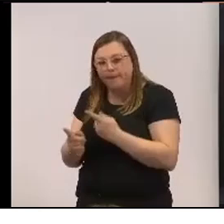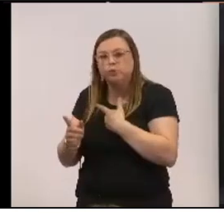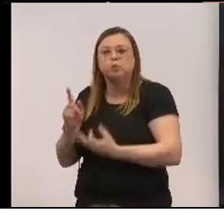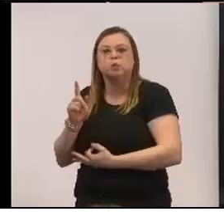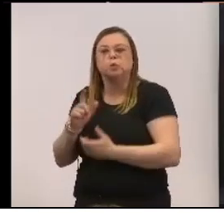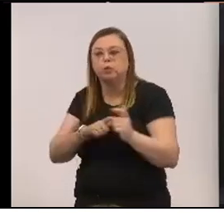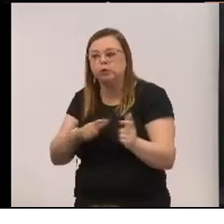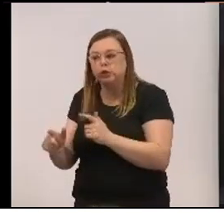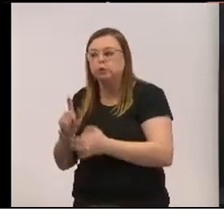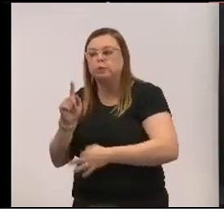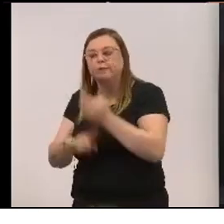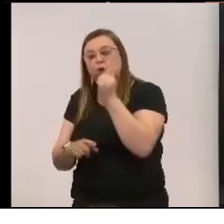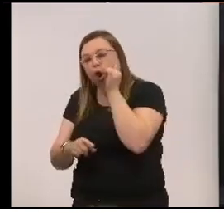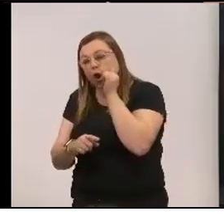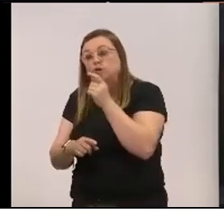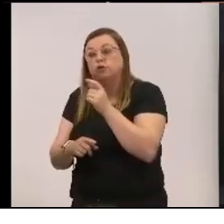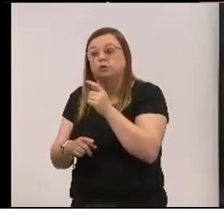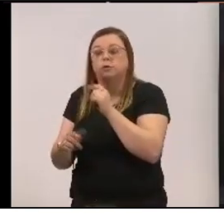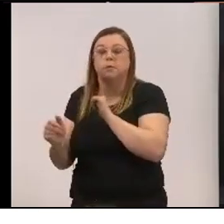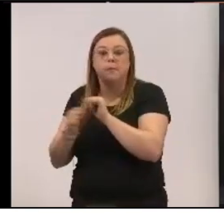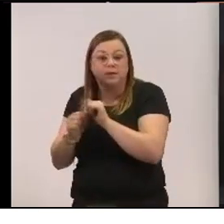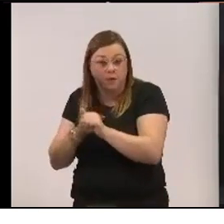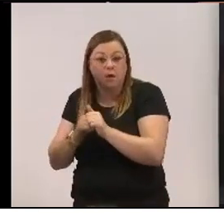but they're probably good. So maybe we spend more time